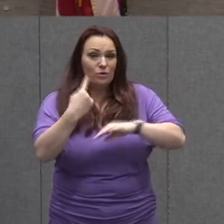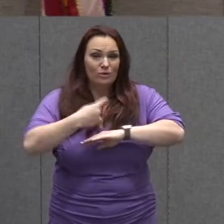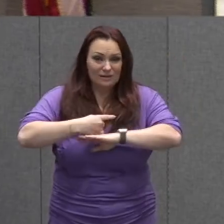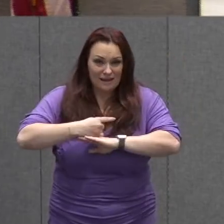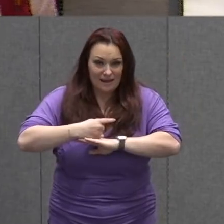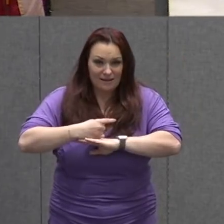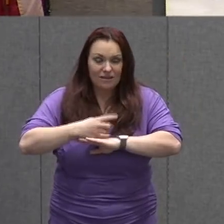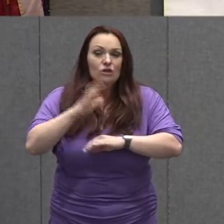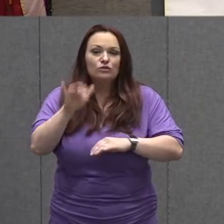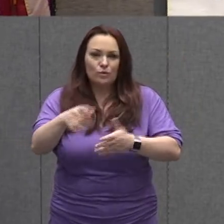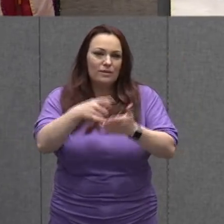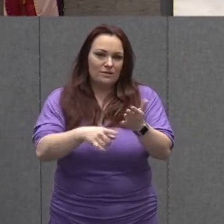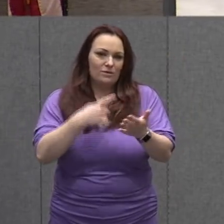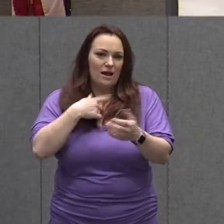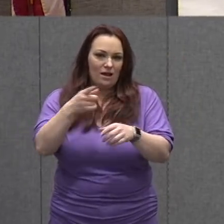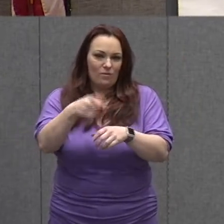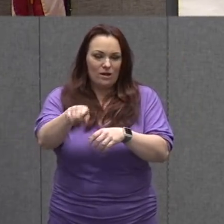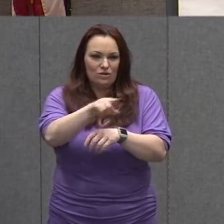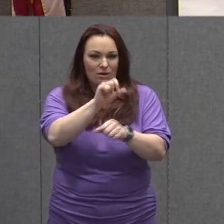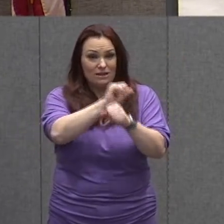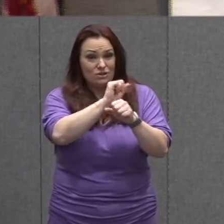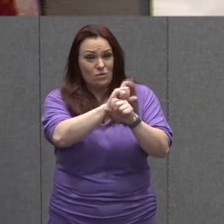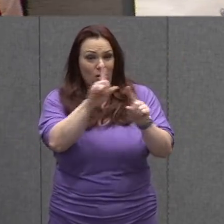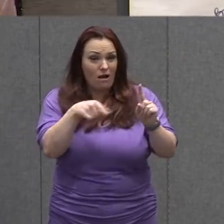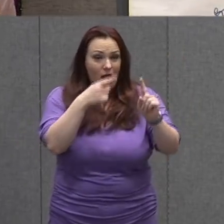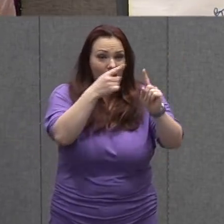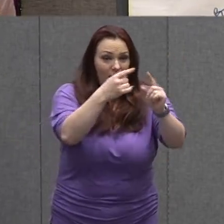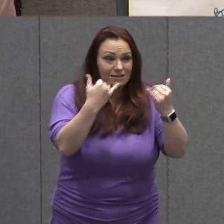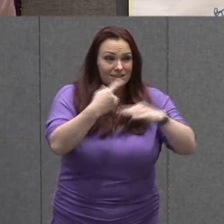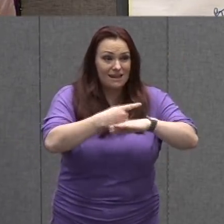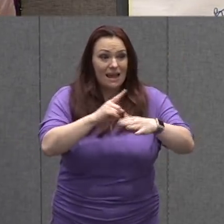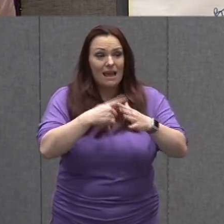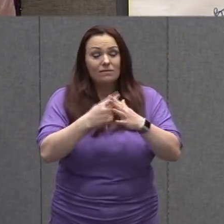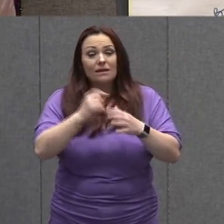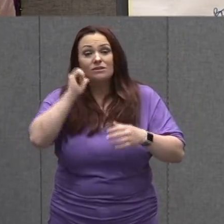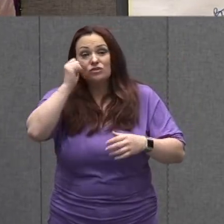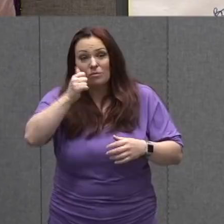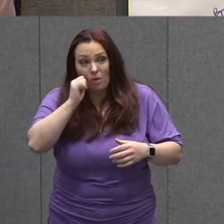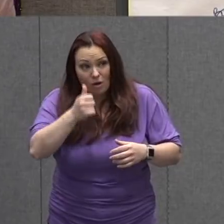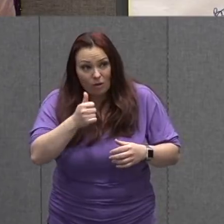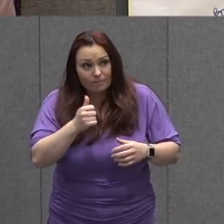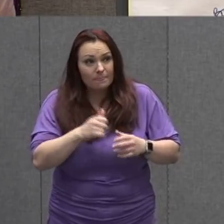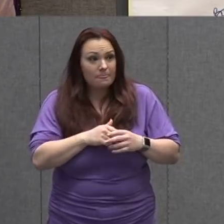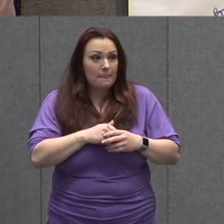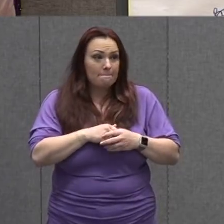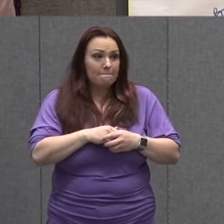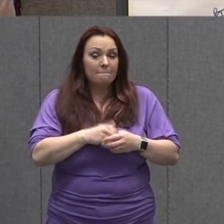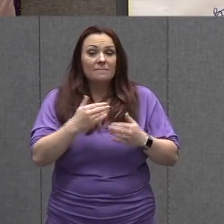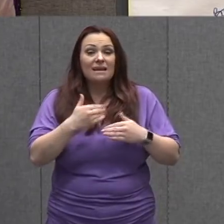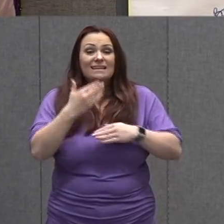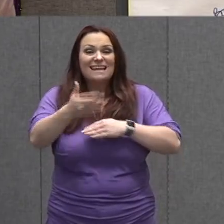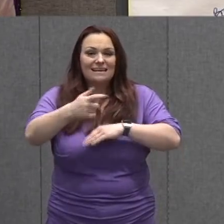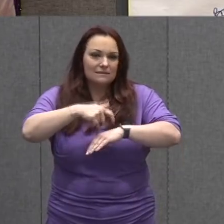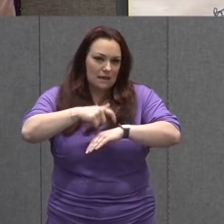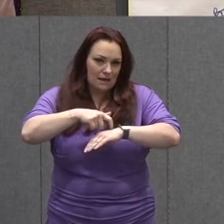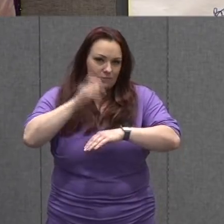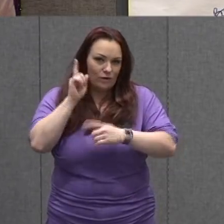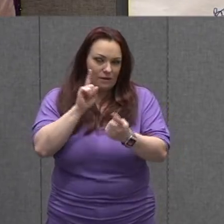to work on today and then tomorrow what we're going to do, not tomorrow, next time we meet, which will be Friday,